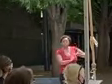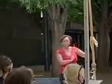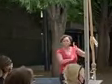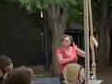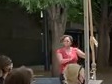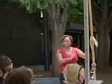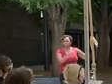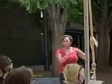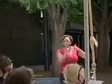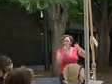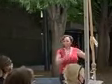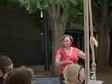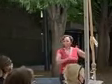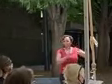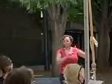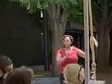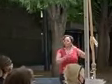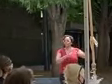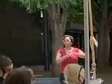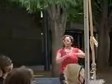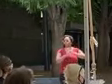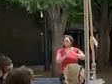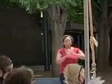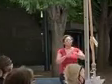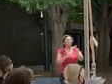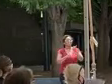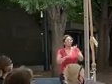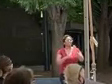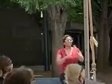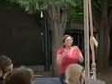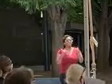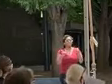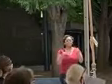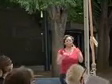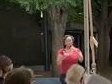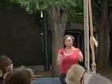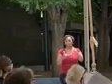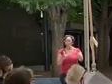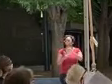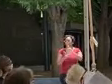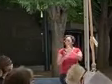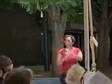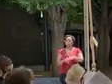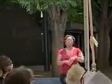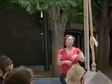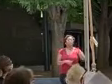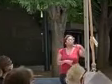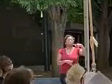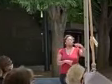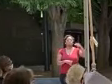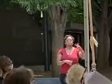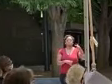who helped lead the COVID-19 coordinating efforts in both Montgomery County and Prince Georges County --Serena Jaros.